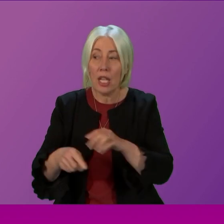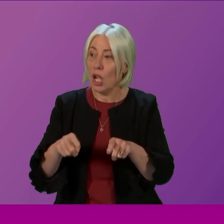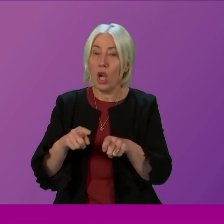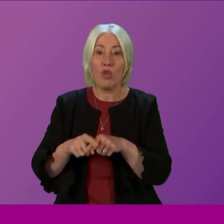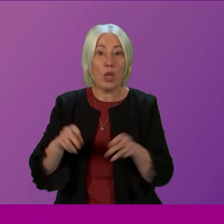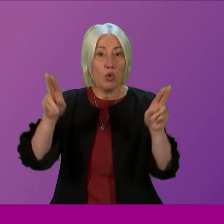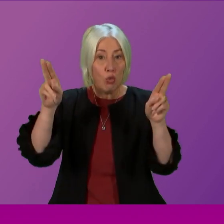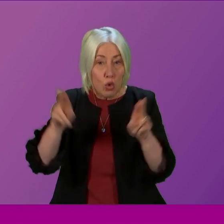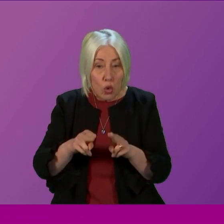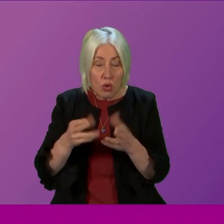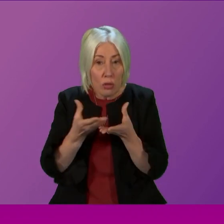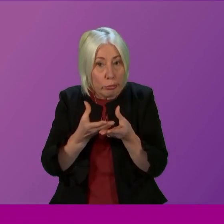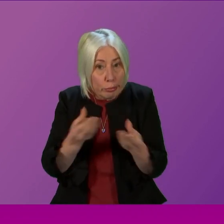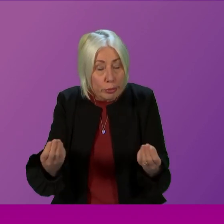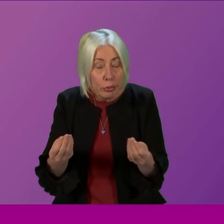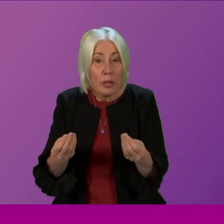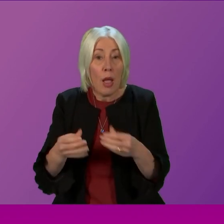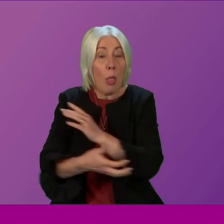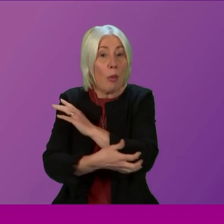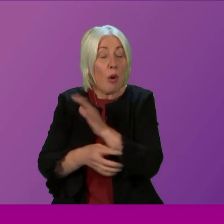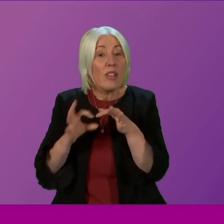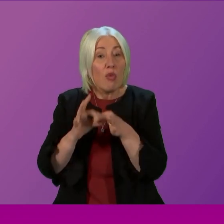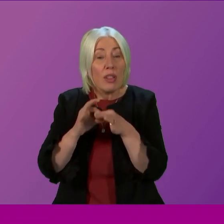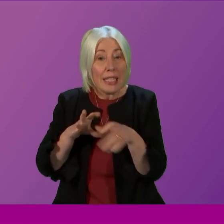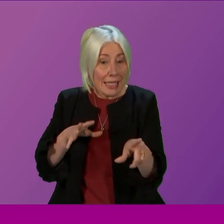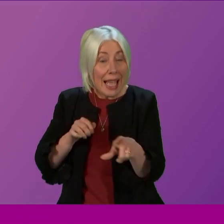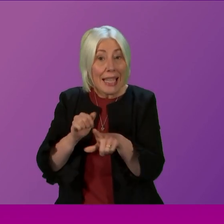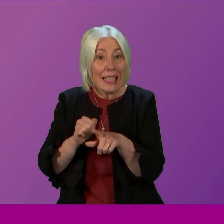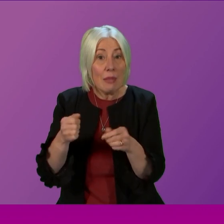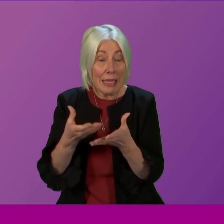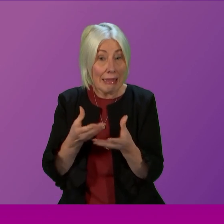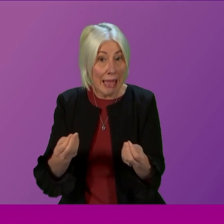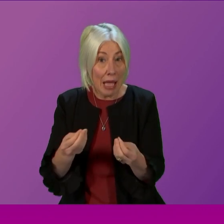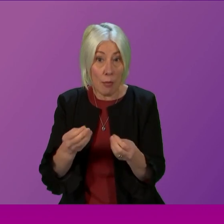eliminate the poverty-related attainment gap would not be as difficult as it is if we did